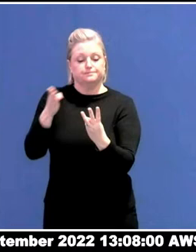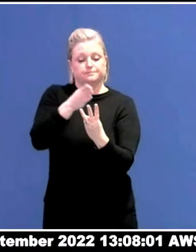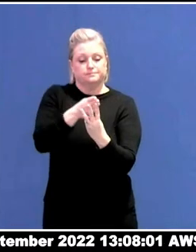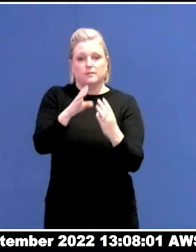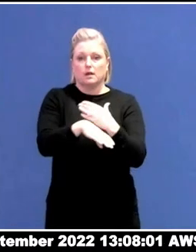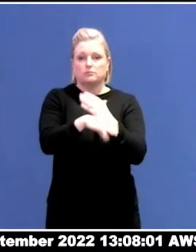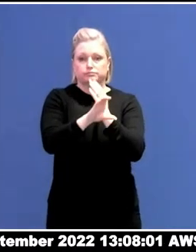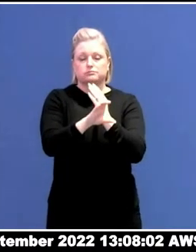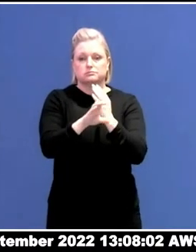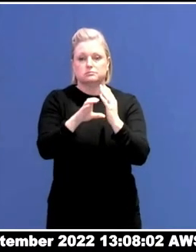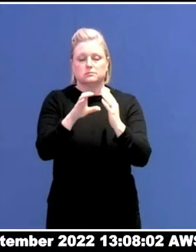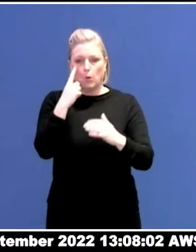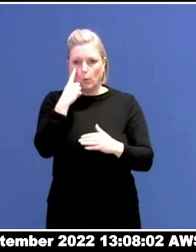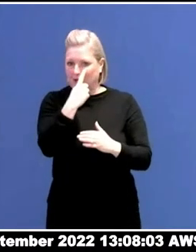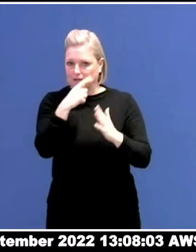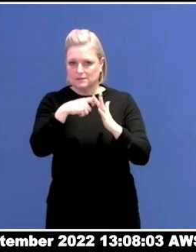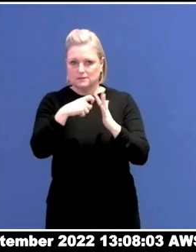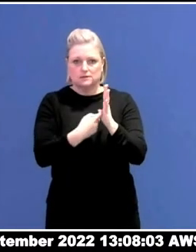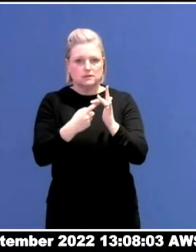Sure.